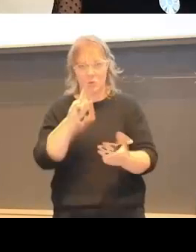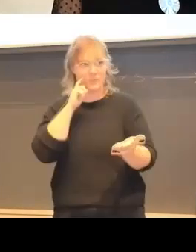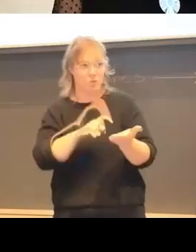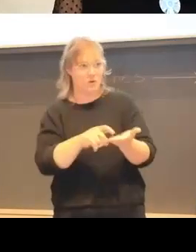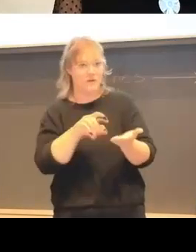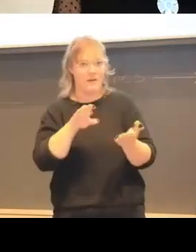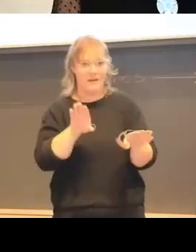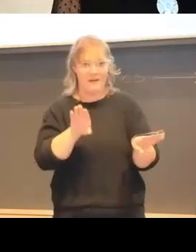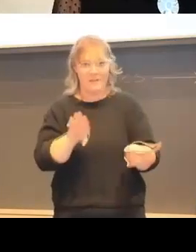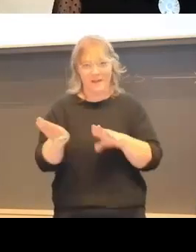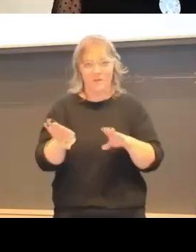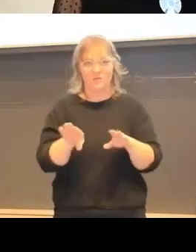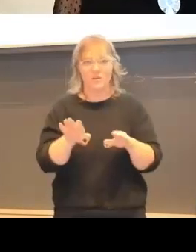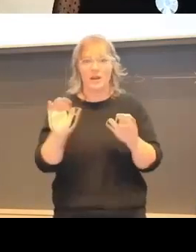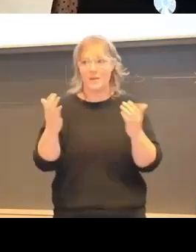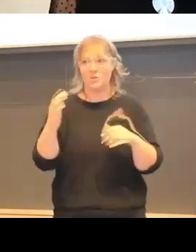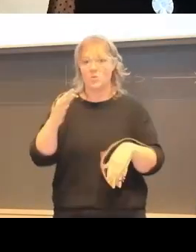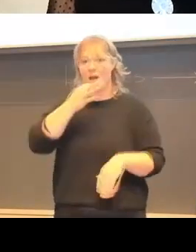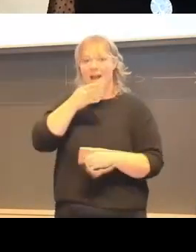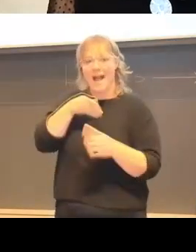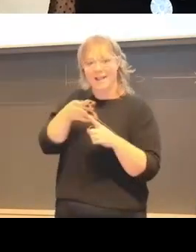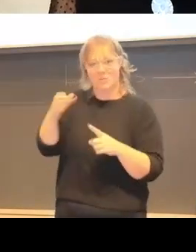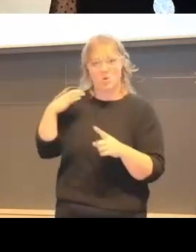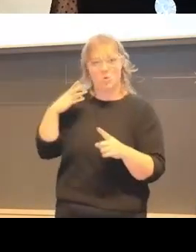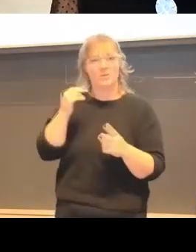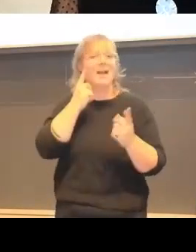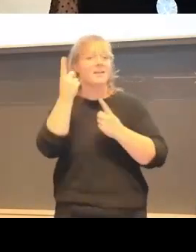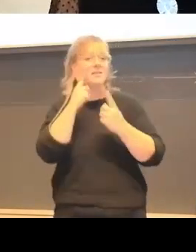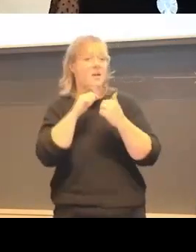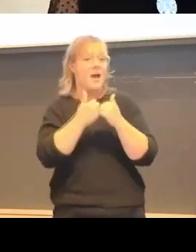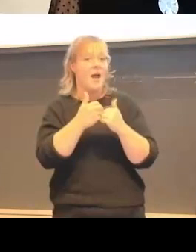to our expert coaches coaches and wanted to be sure to consider how Raiders coded with respect